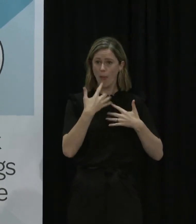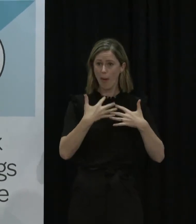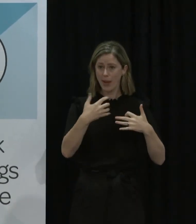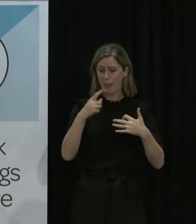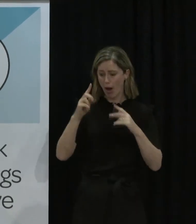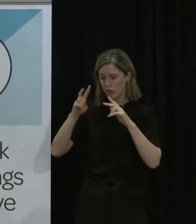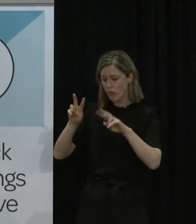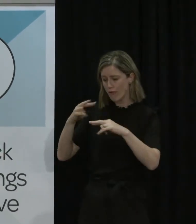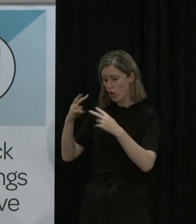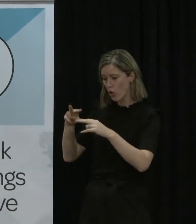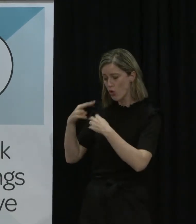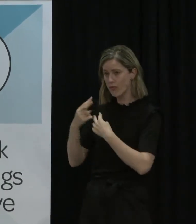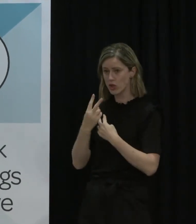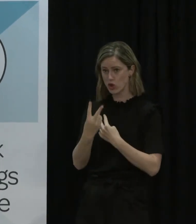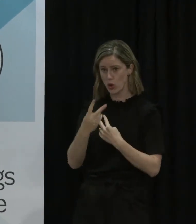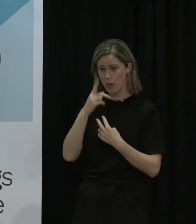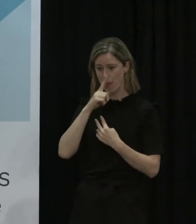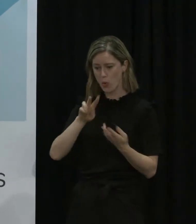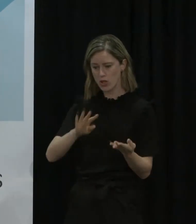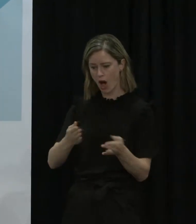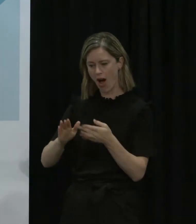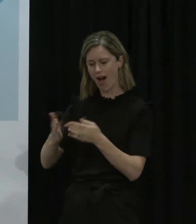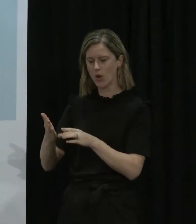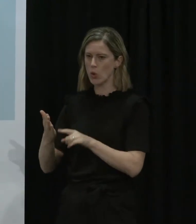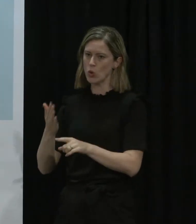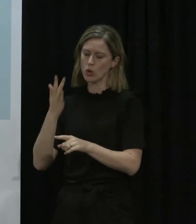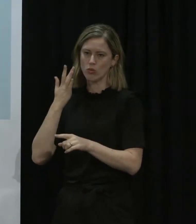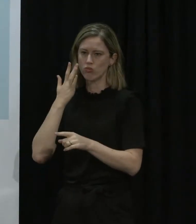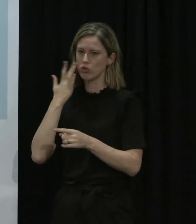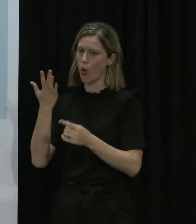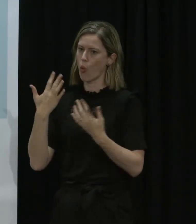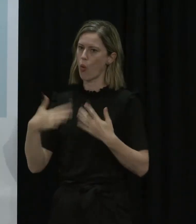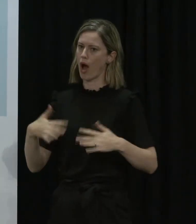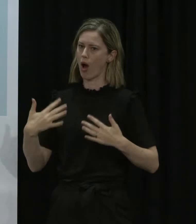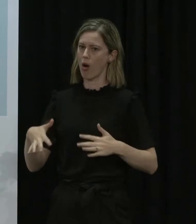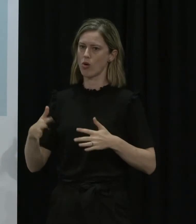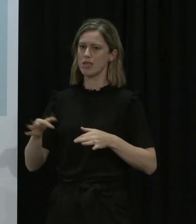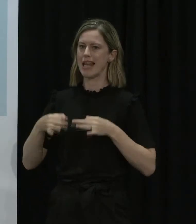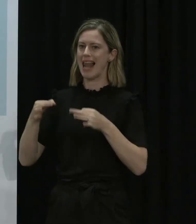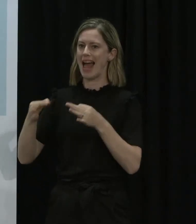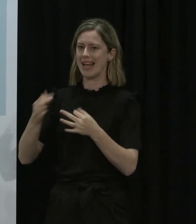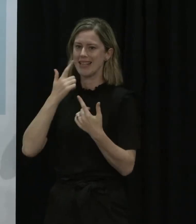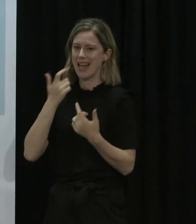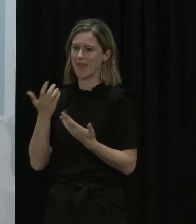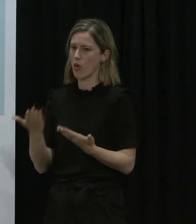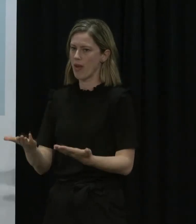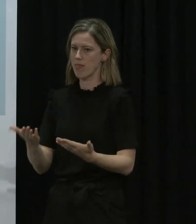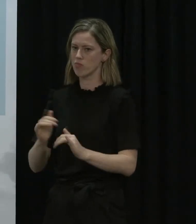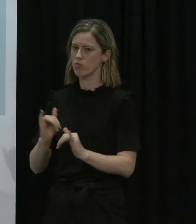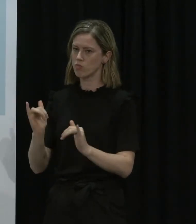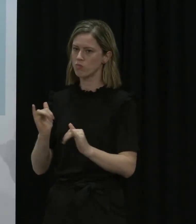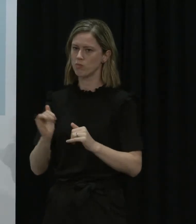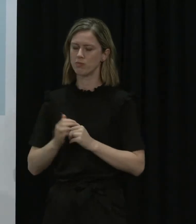ago you said the home isolation program was working well. Why did you tell the public that